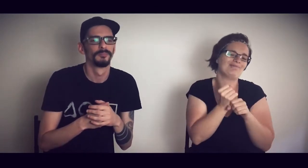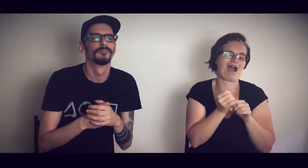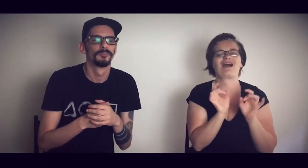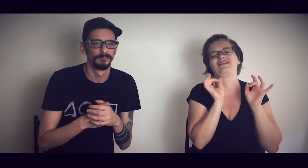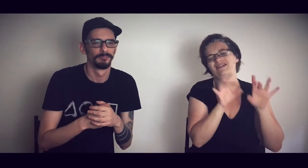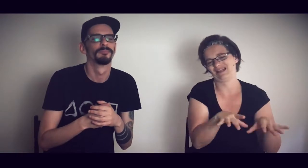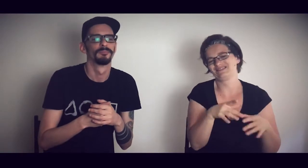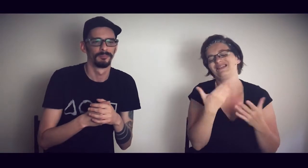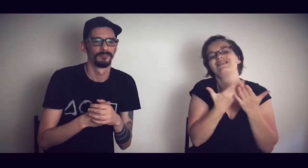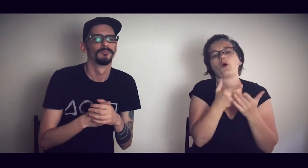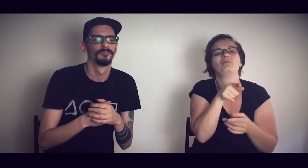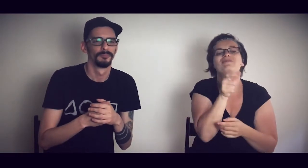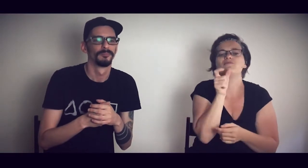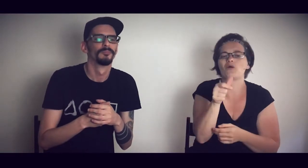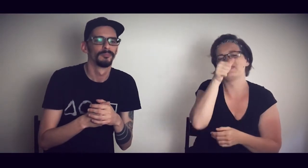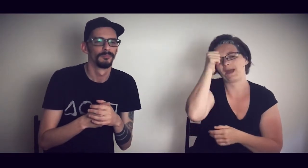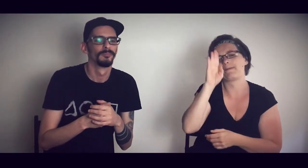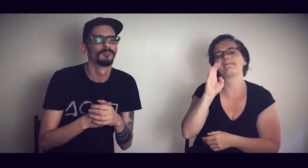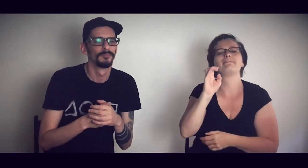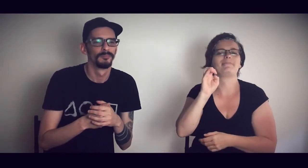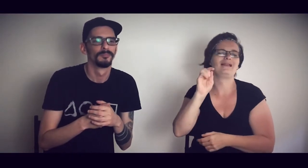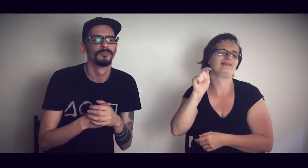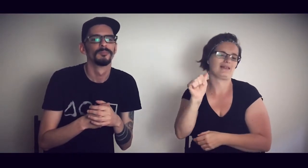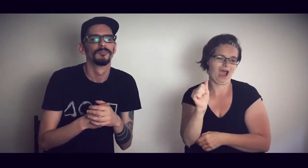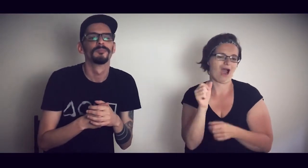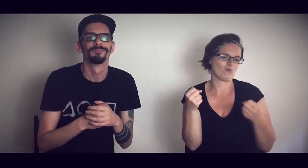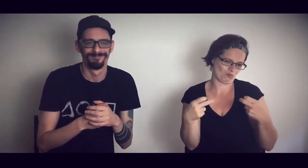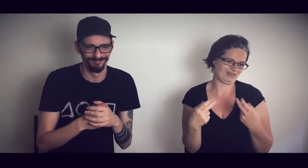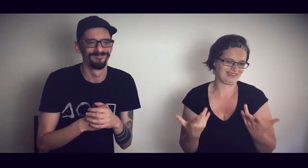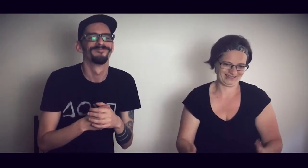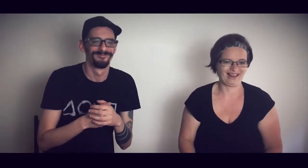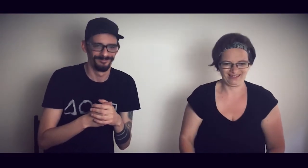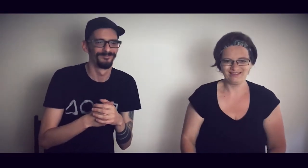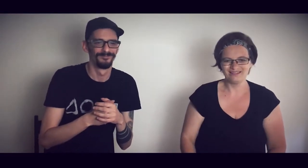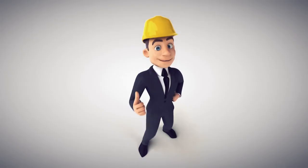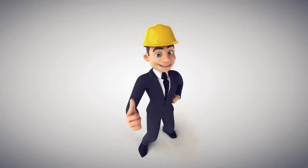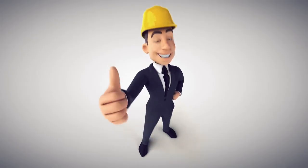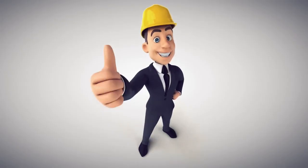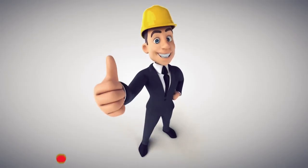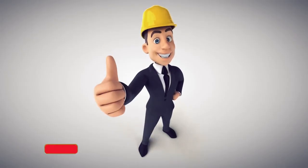But sometimes it will be left untreated. This kind of subtitles are called BETA subtitles.